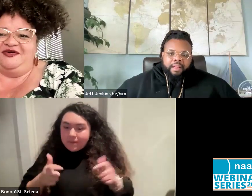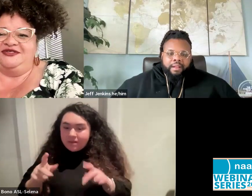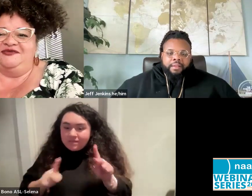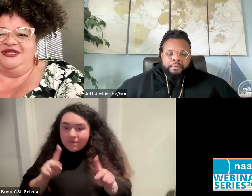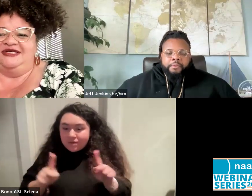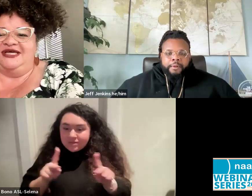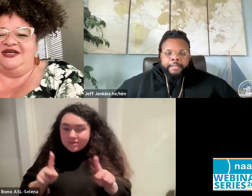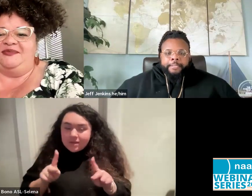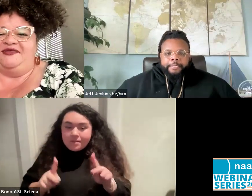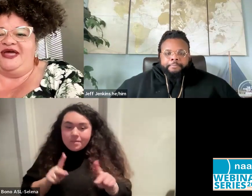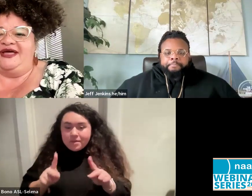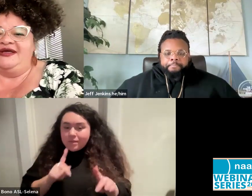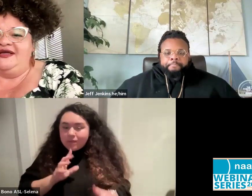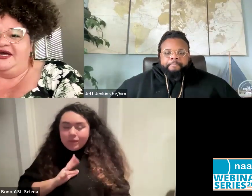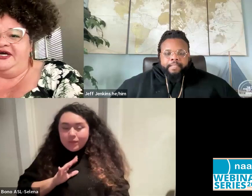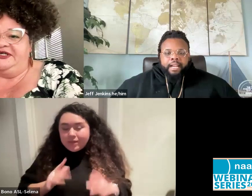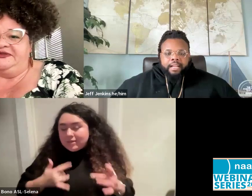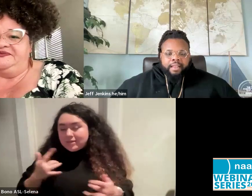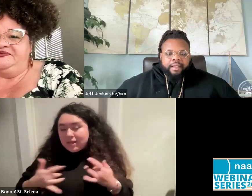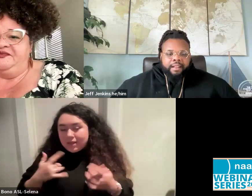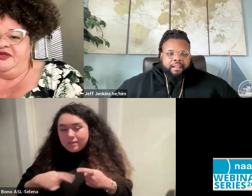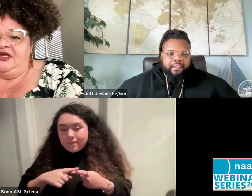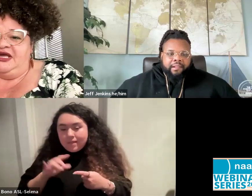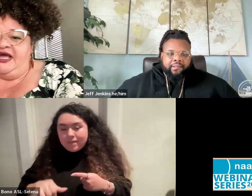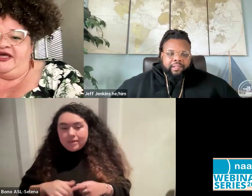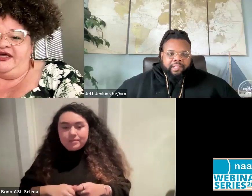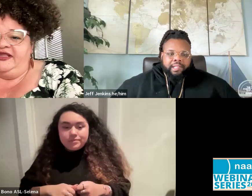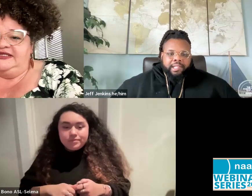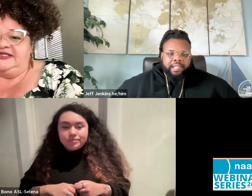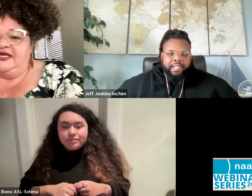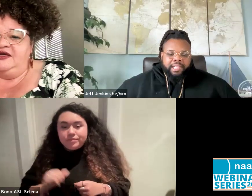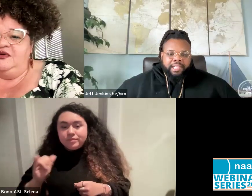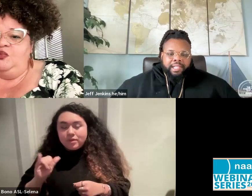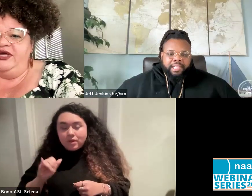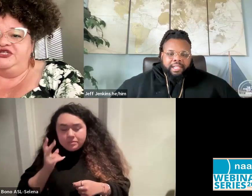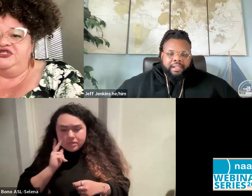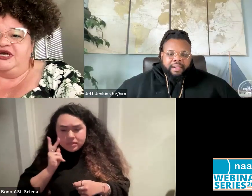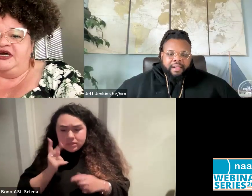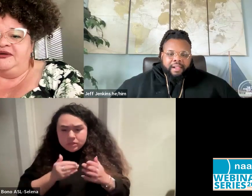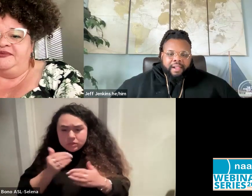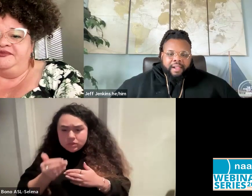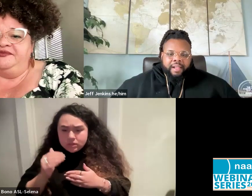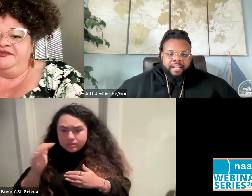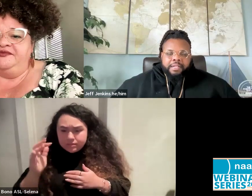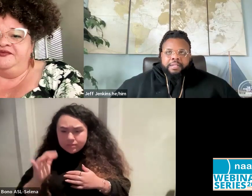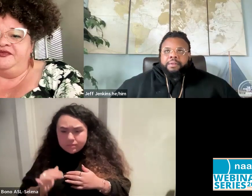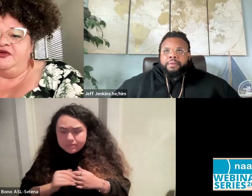Folks are really excited about that. Let's see which